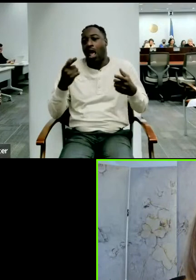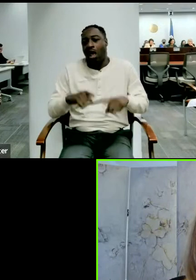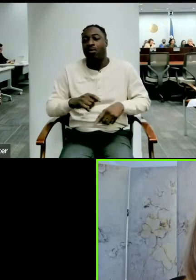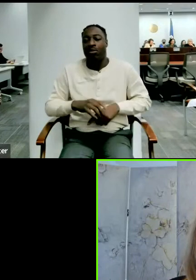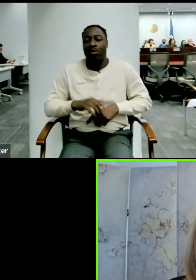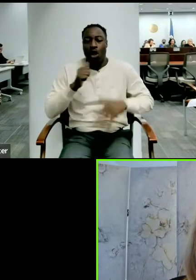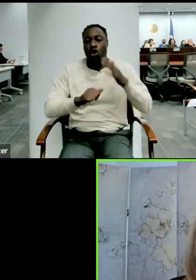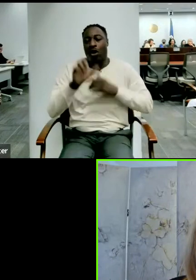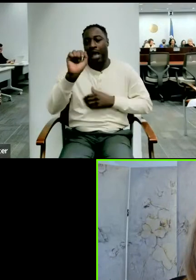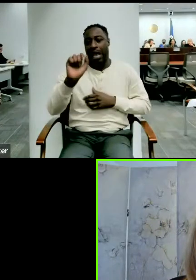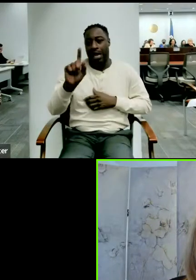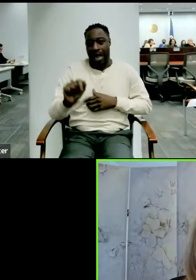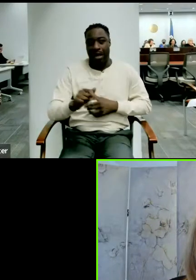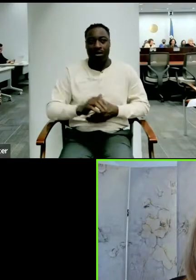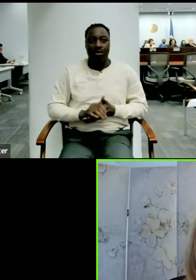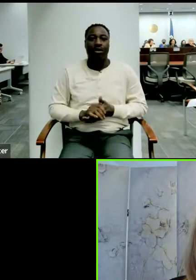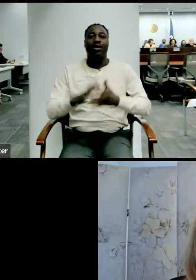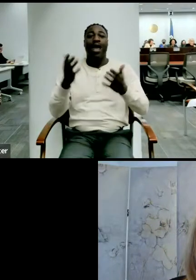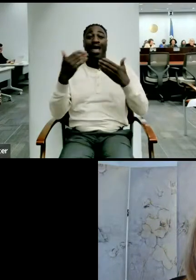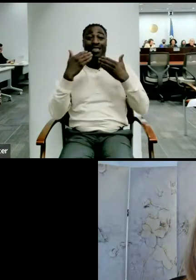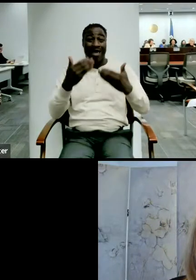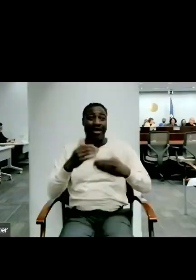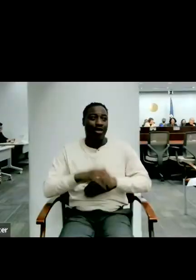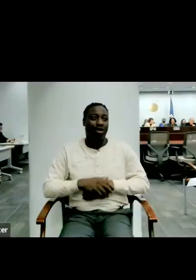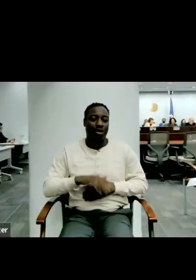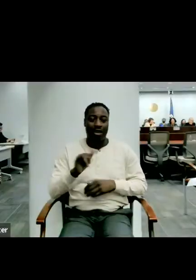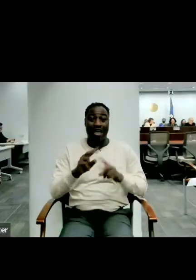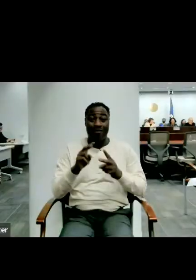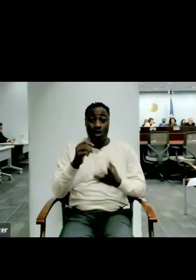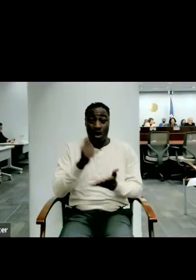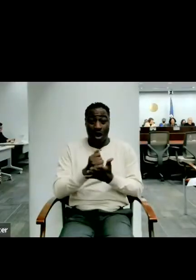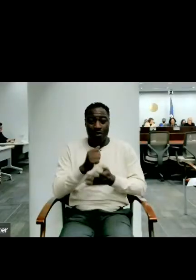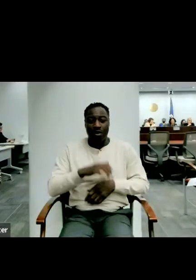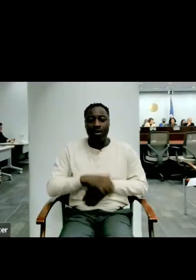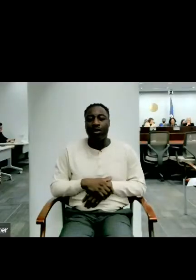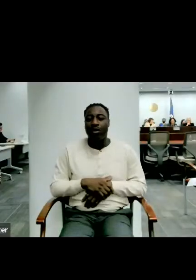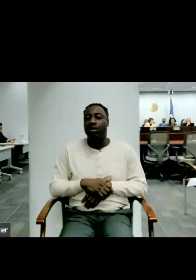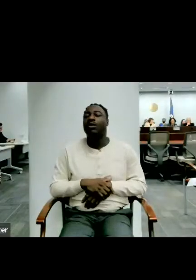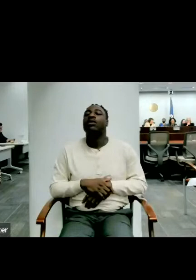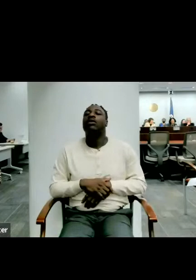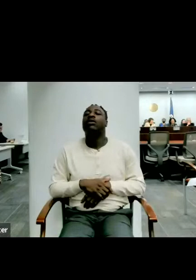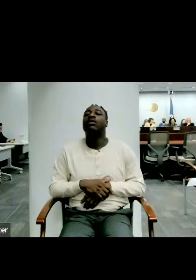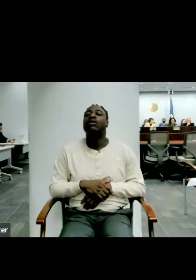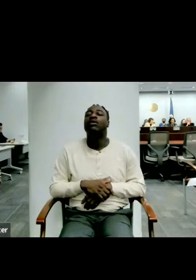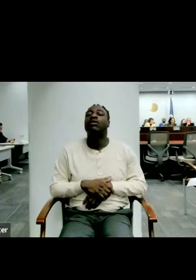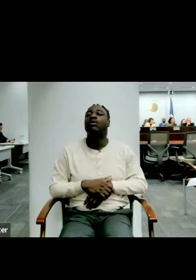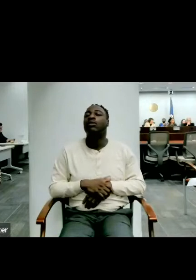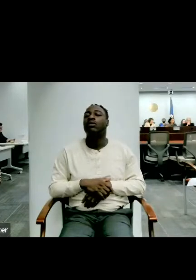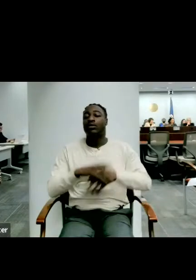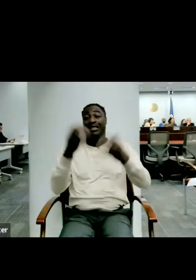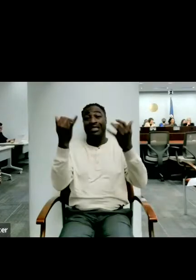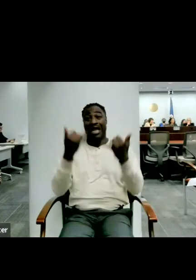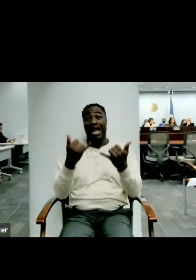Thank you. Um, that's very helpful sticking somewhat um to, with the issue of